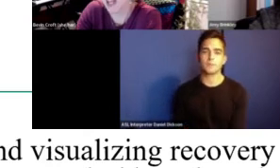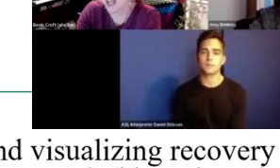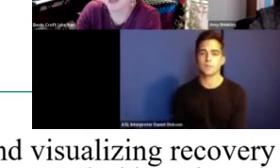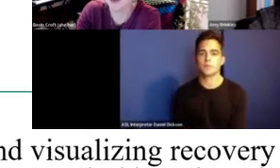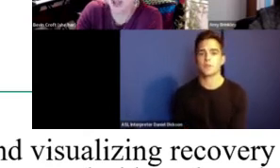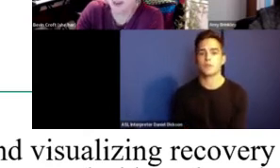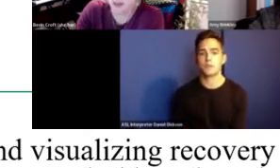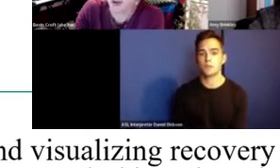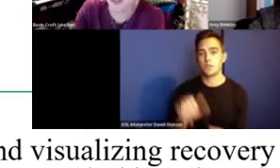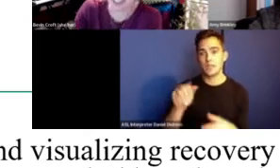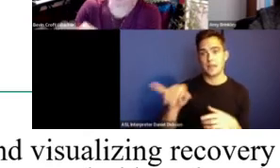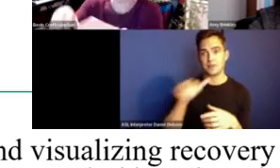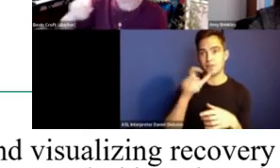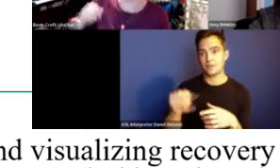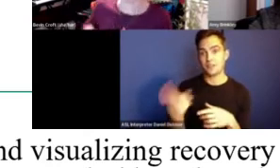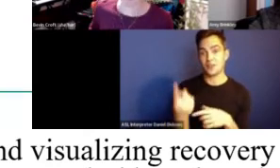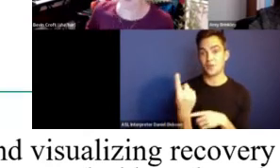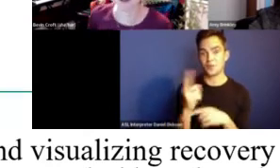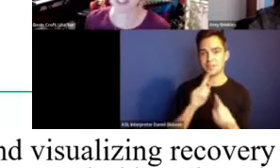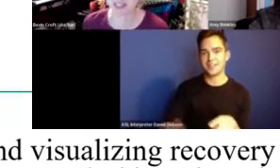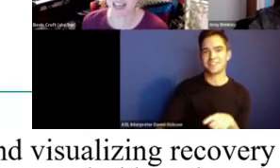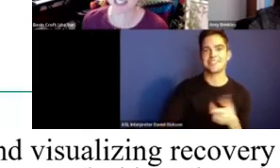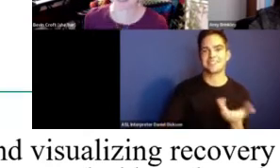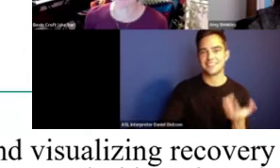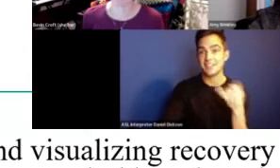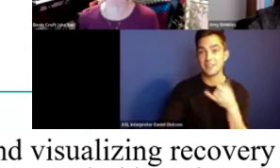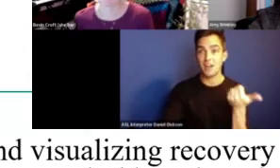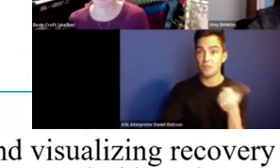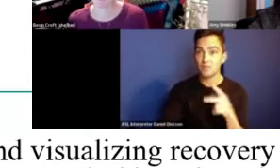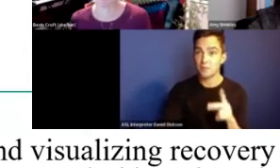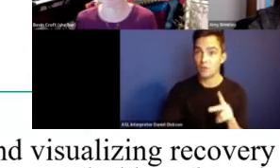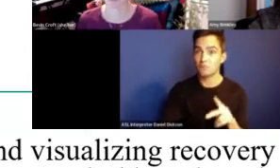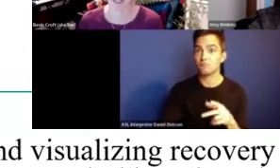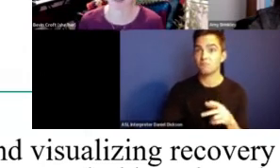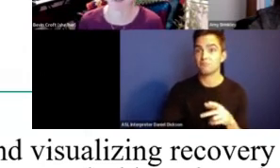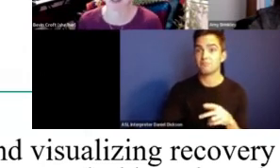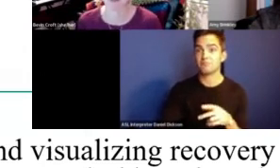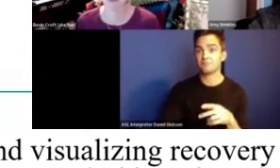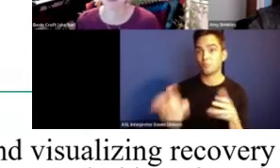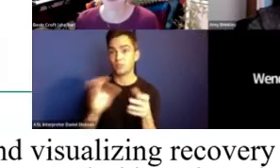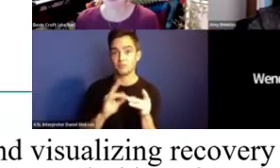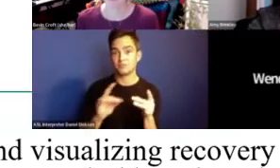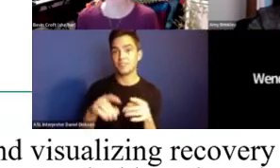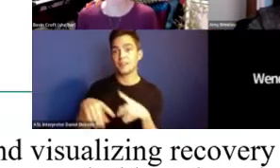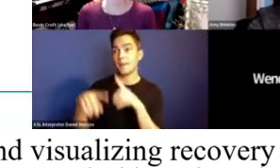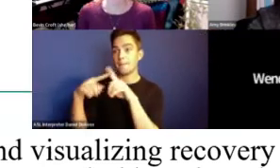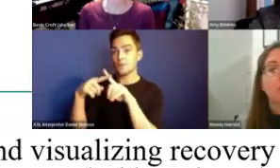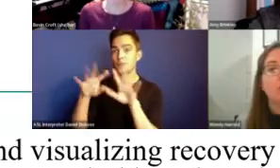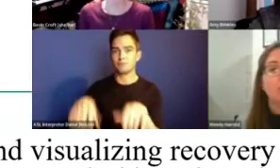And Amy, you don't have to be the only one to answer to if other folks would like to chime in, please do feel free to come off mute. Wendy Harrold: That's what I was